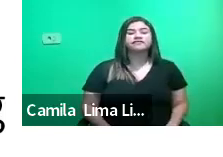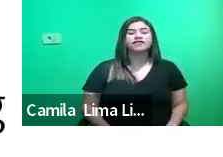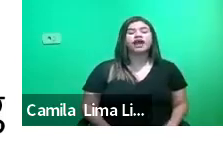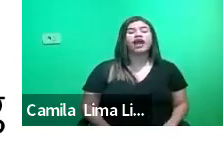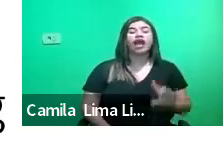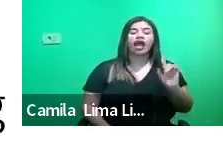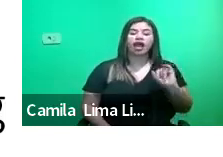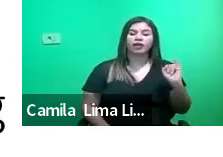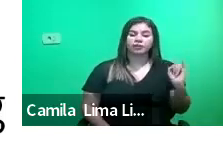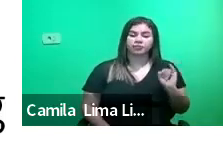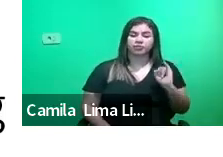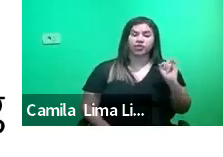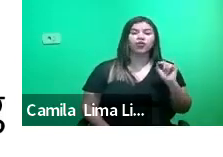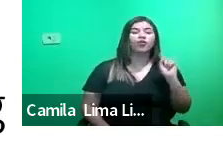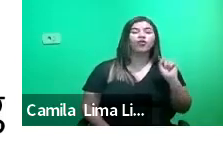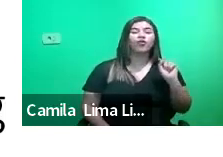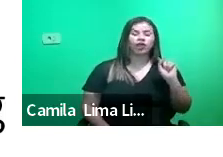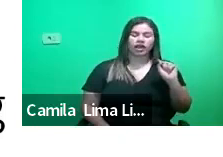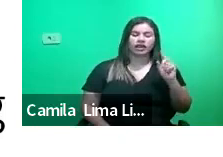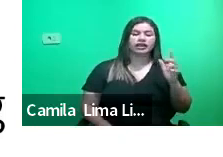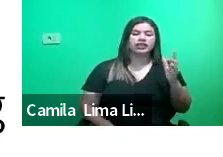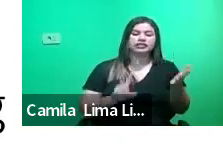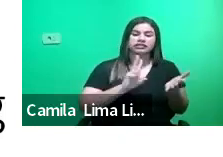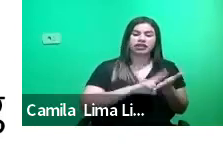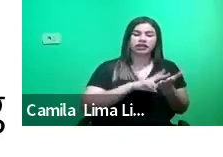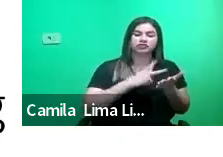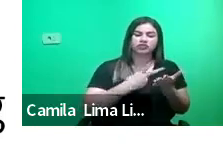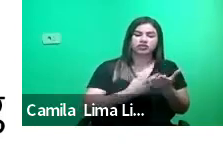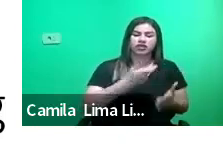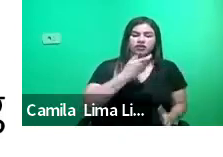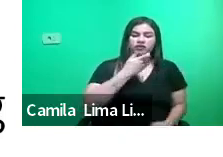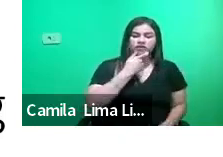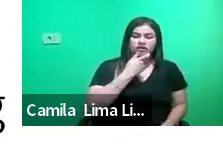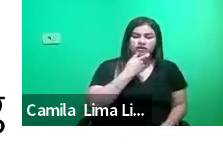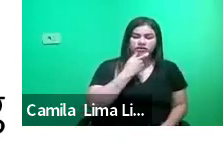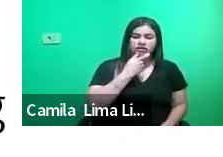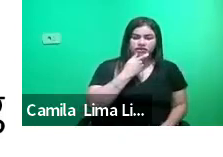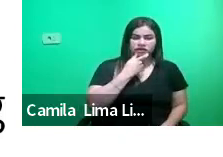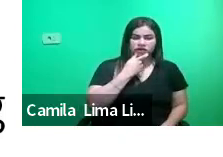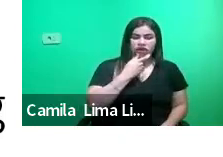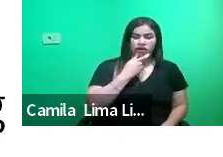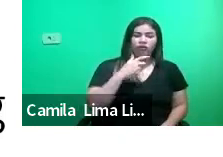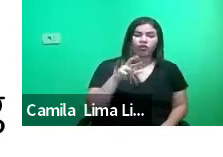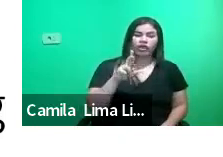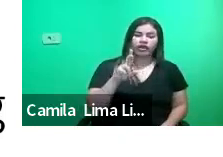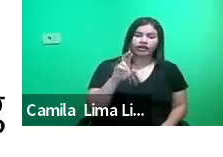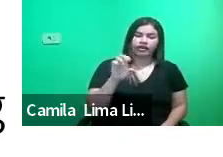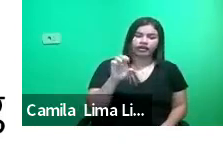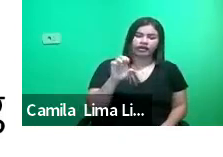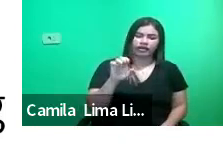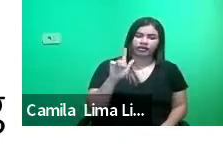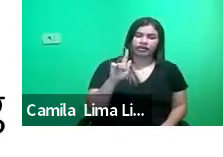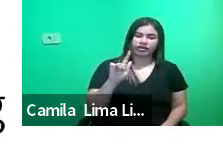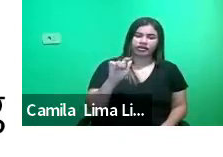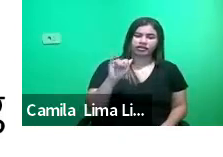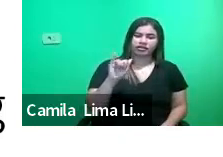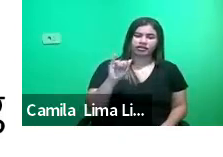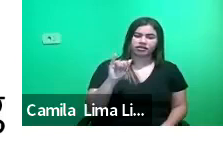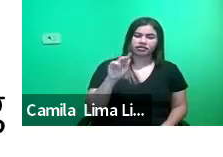translation on the Hegelian terminology the Hegelian terminologies, so metimes metimes sometimes not being sometimes not being translated